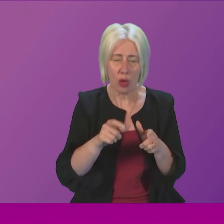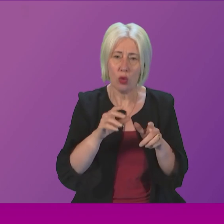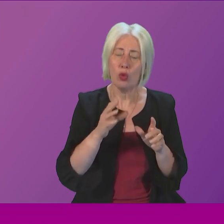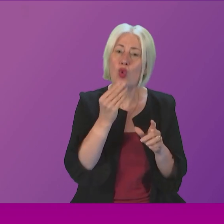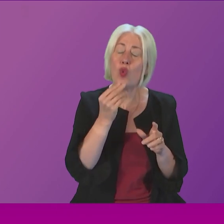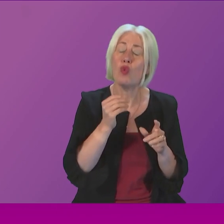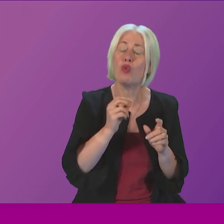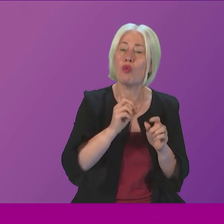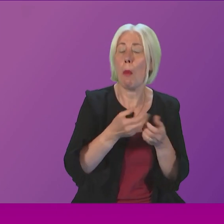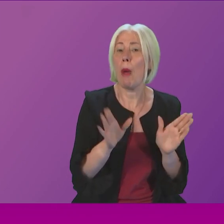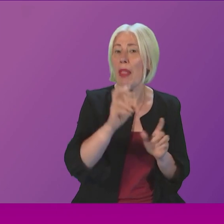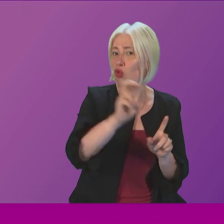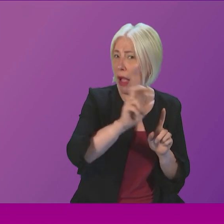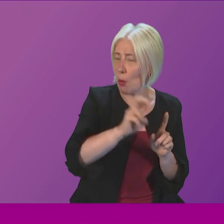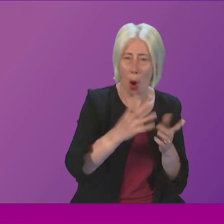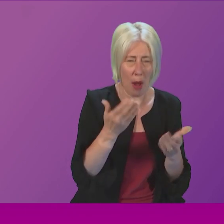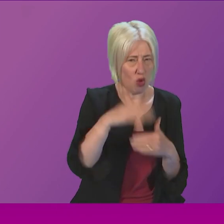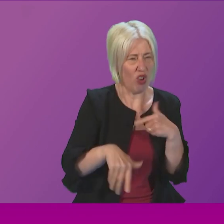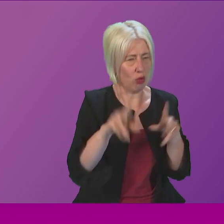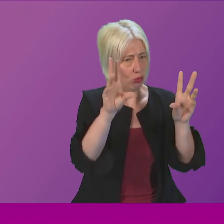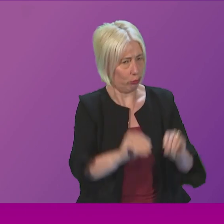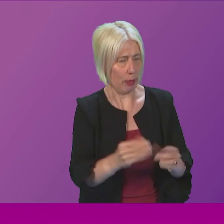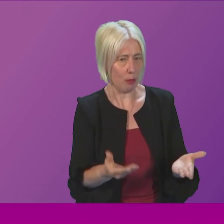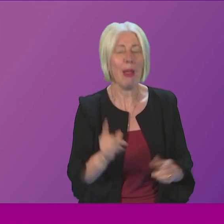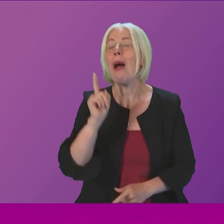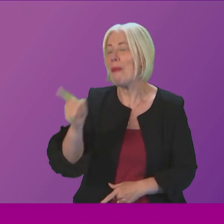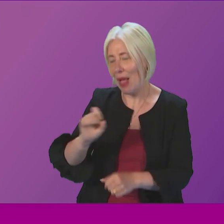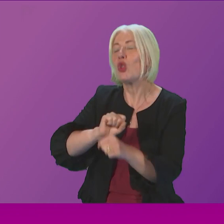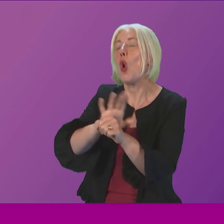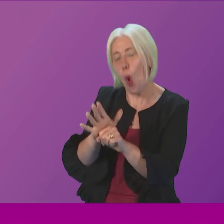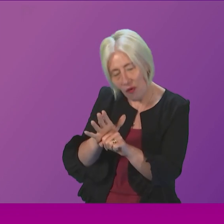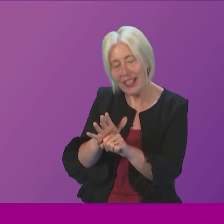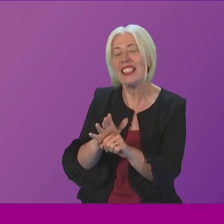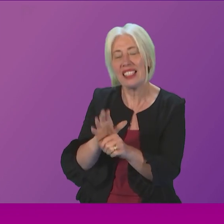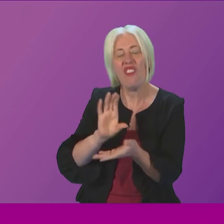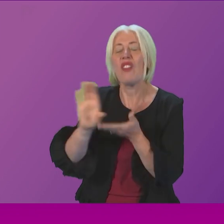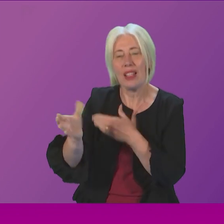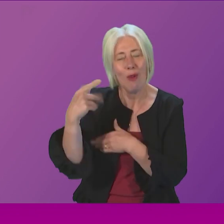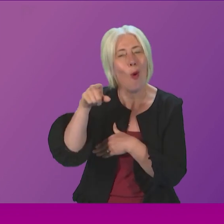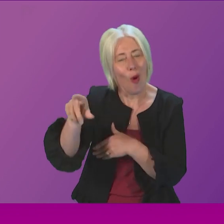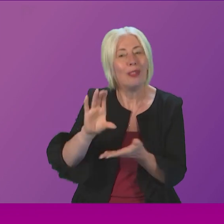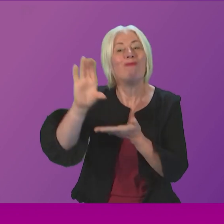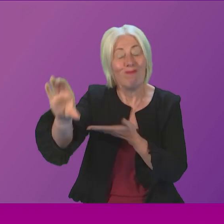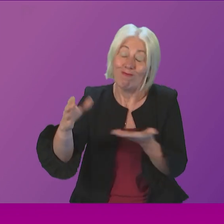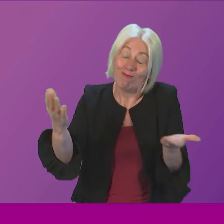The money that we gave to the sector was Covid funding and was, understandably, given to